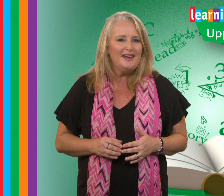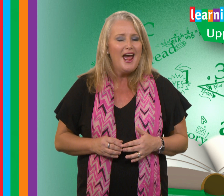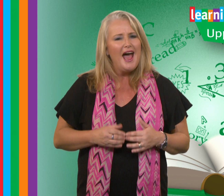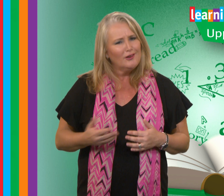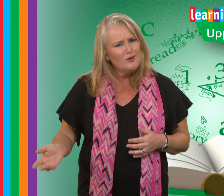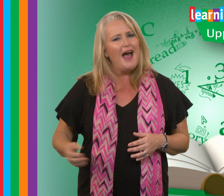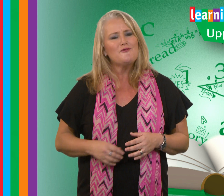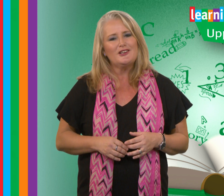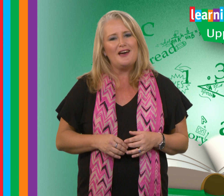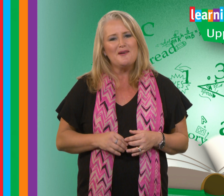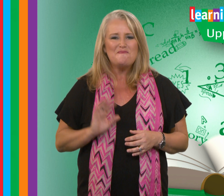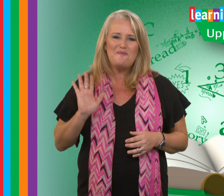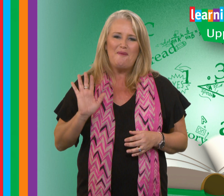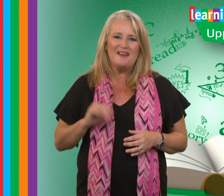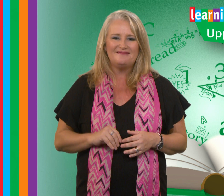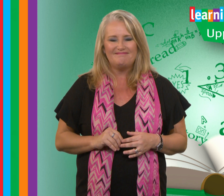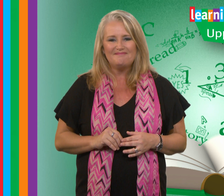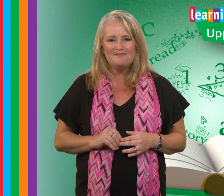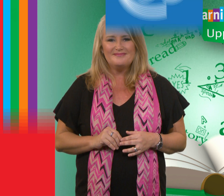and look out for each other. Bye-bye!